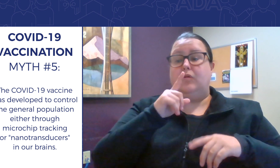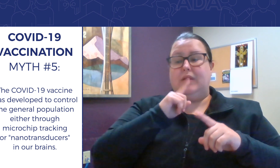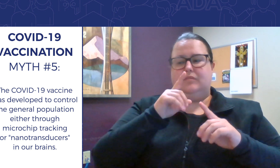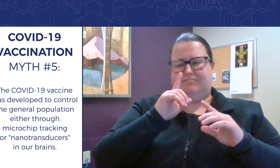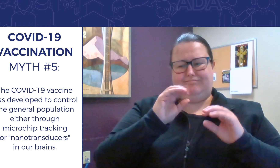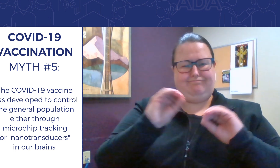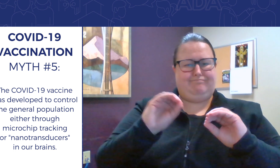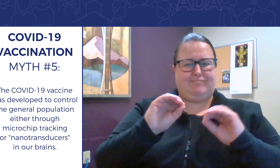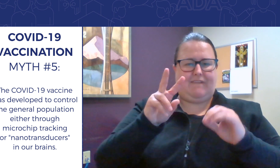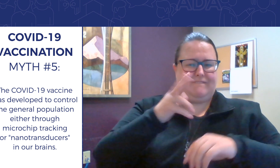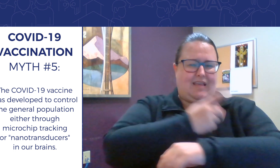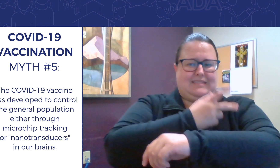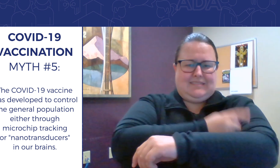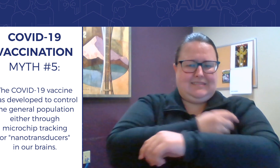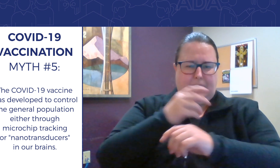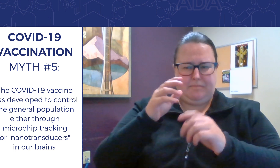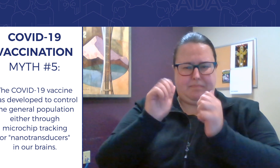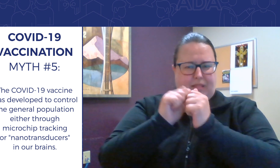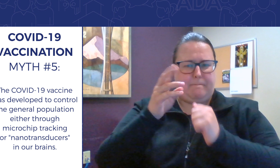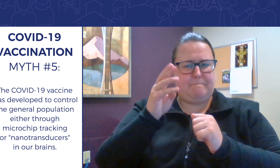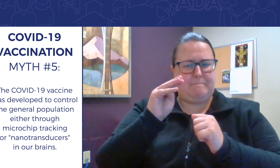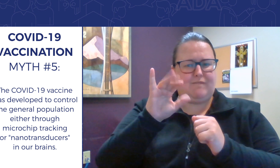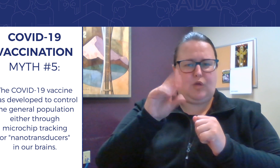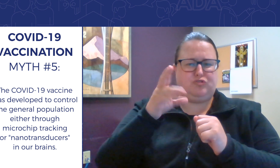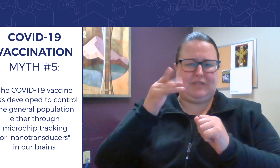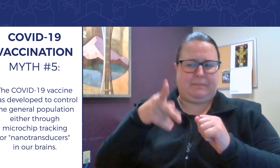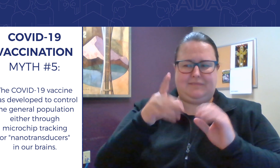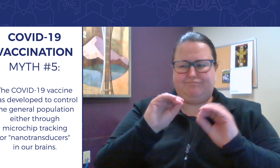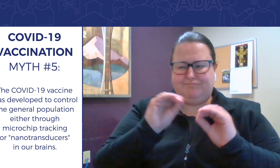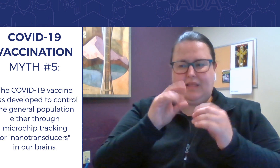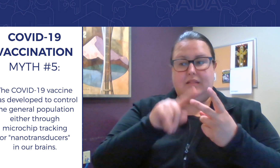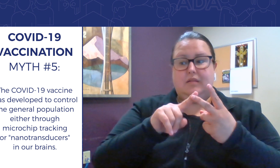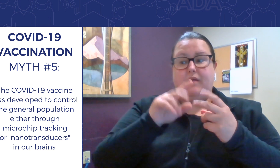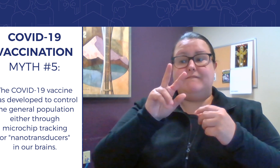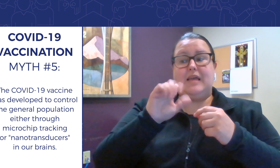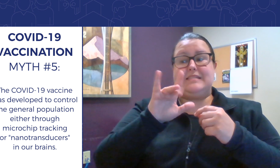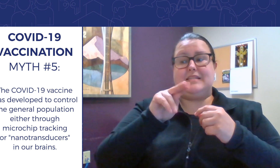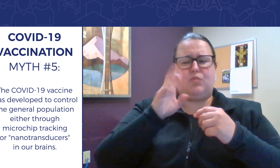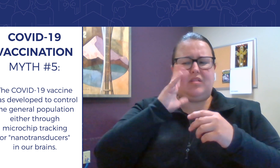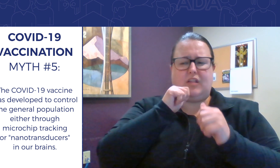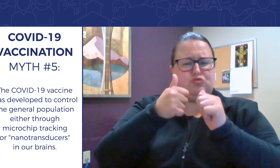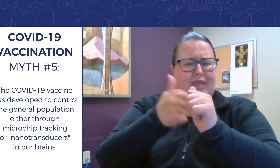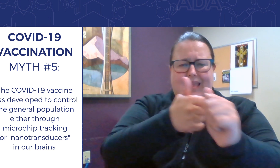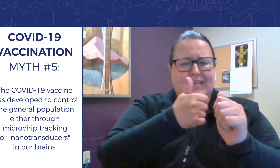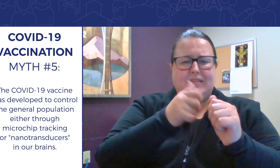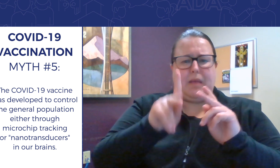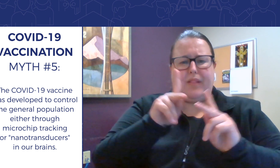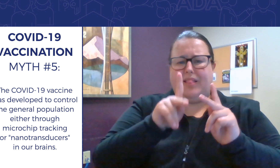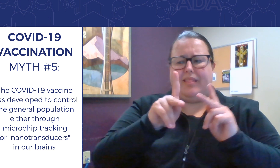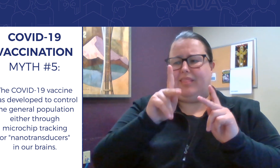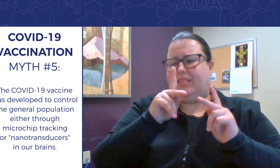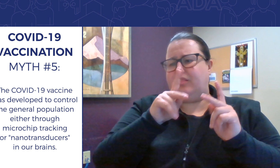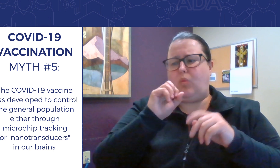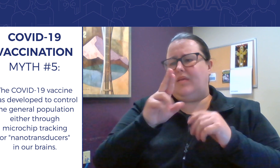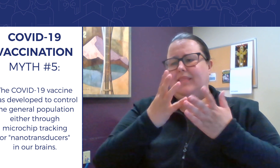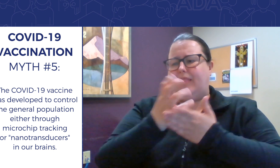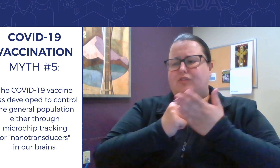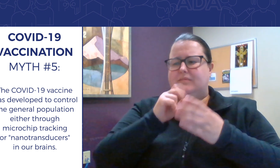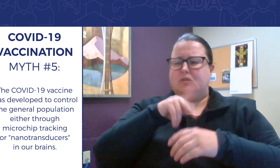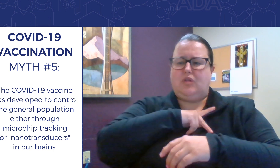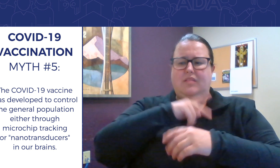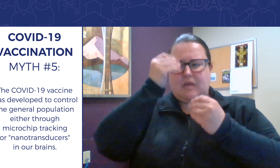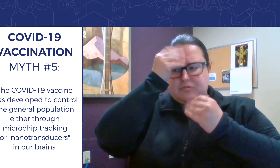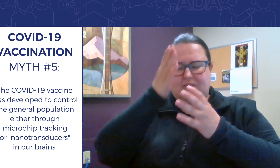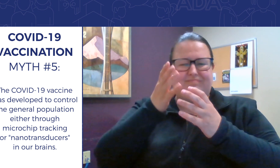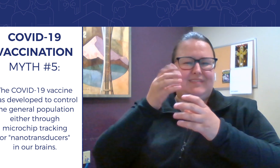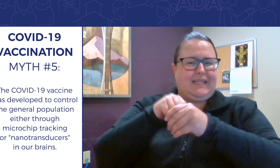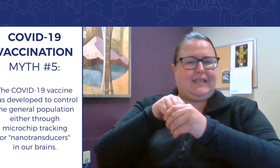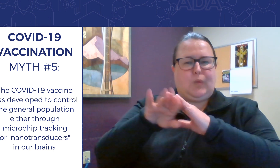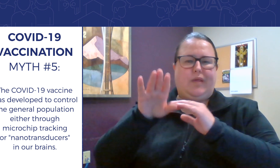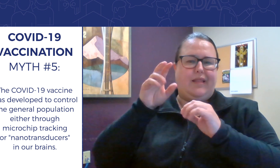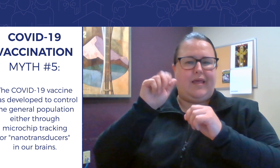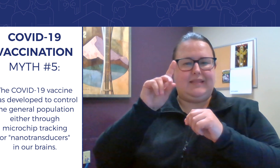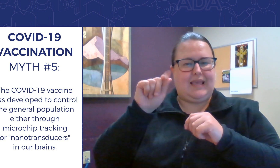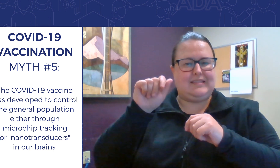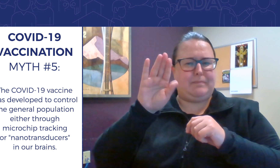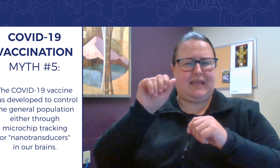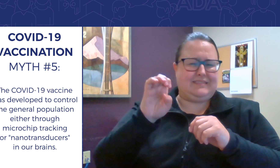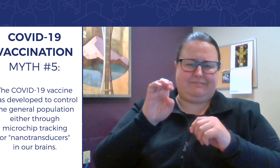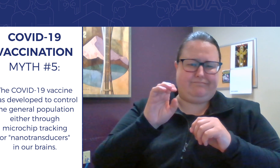So, really the answer for that is the vaccine does not have any microchips in it. There is no tracking of people or trying to gather their personal information and put it in a database.